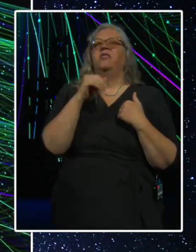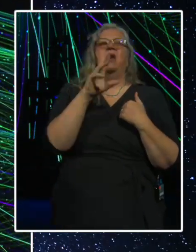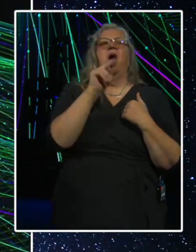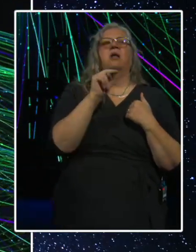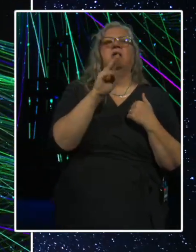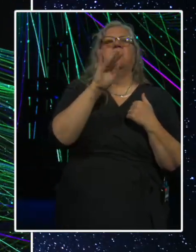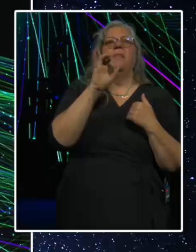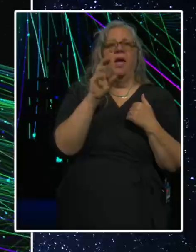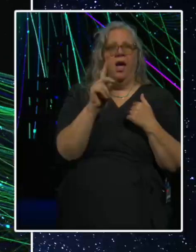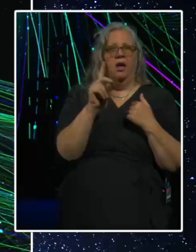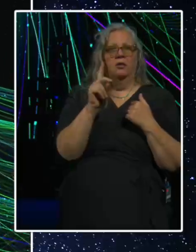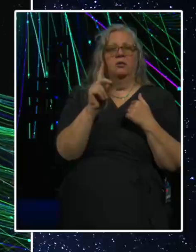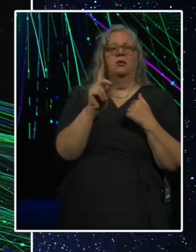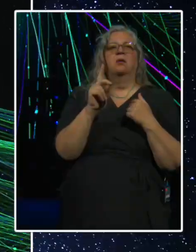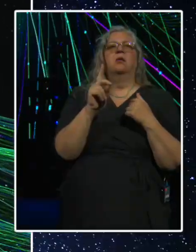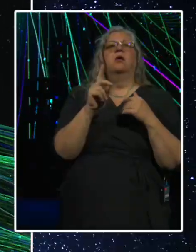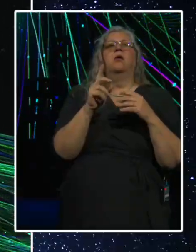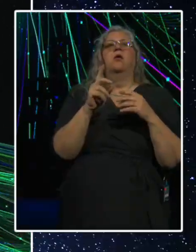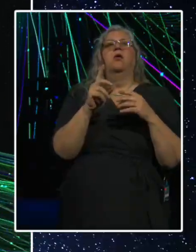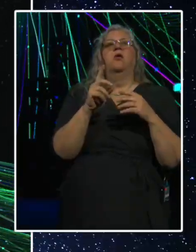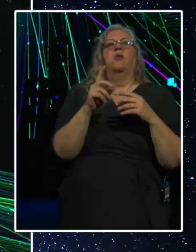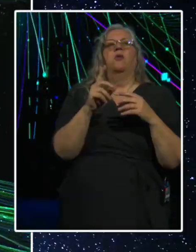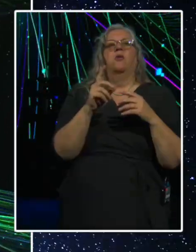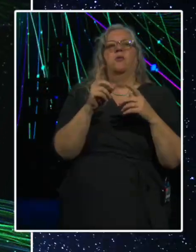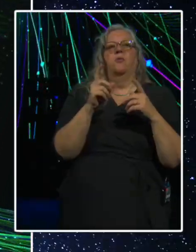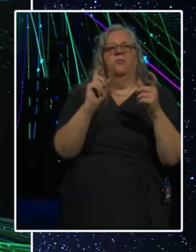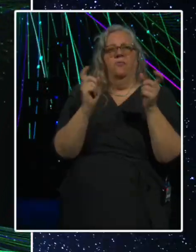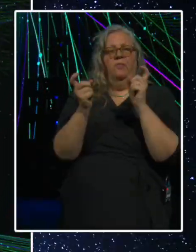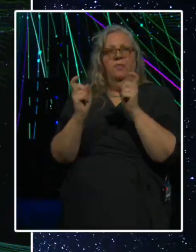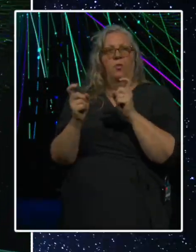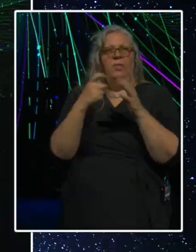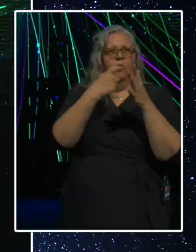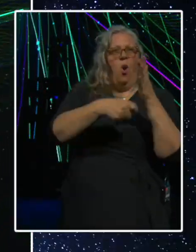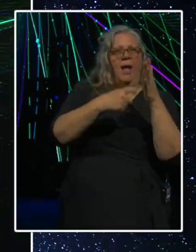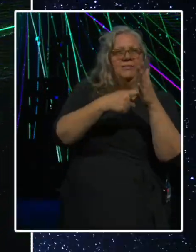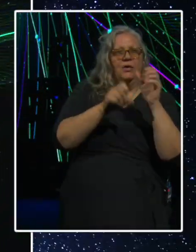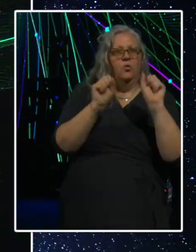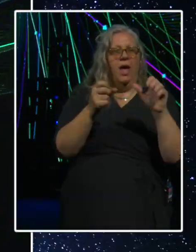already in your environment with pricing that you can predict